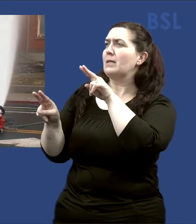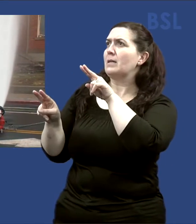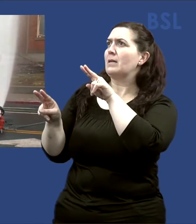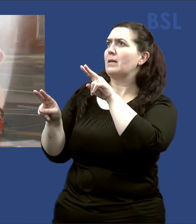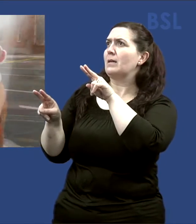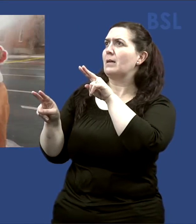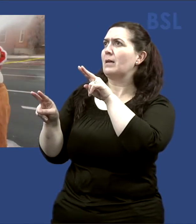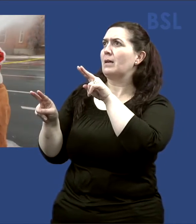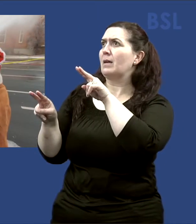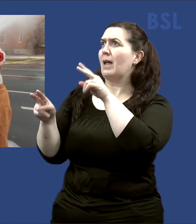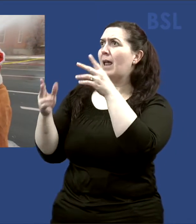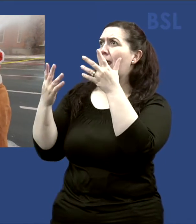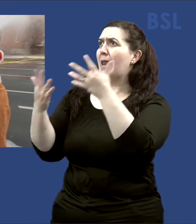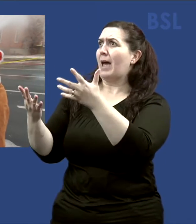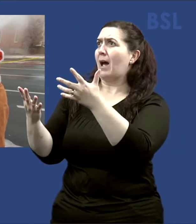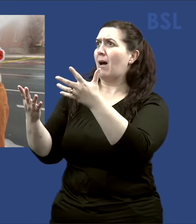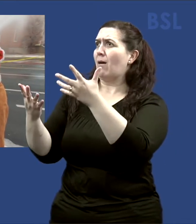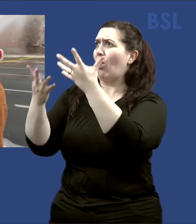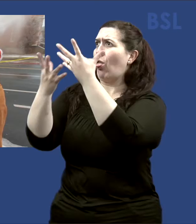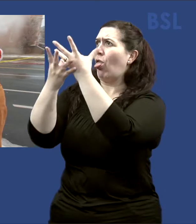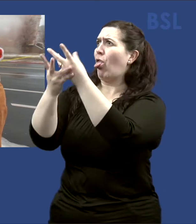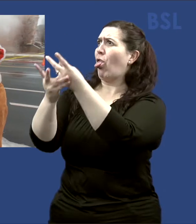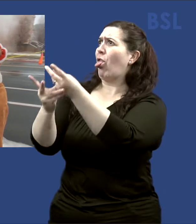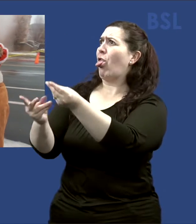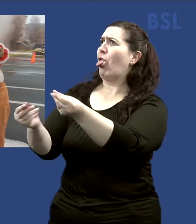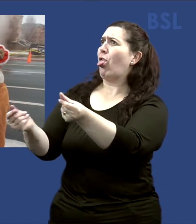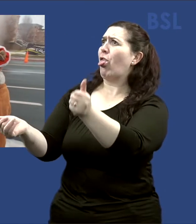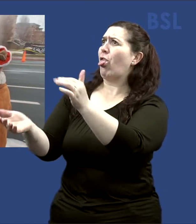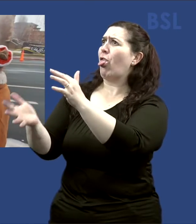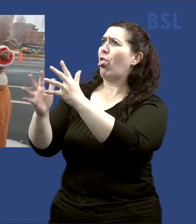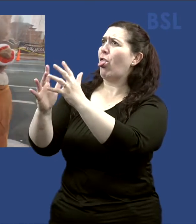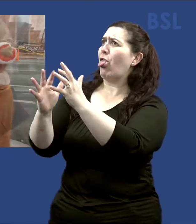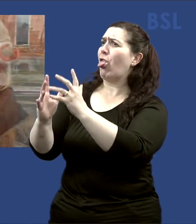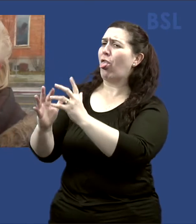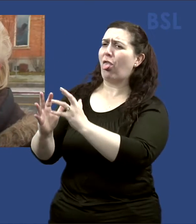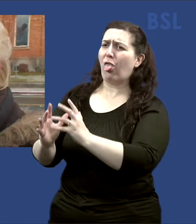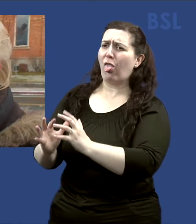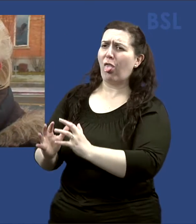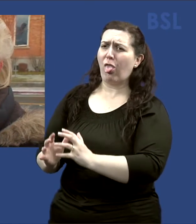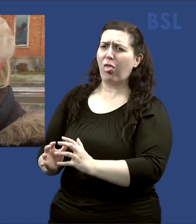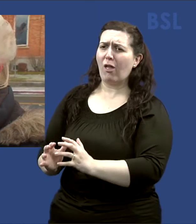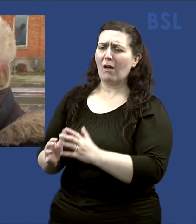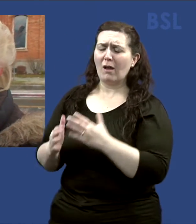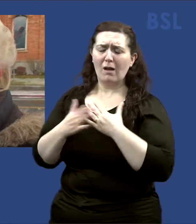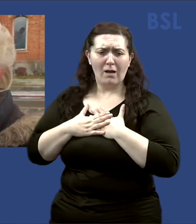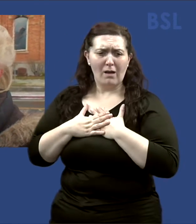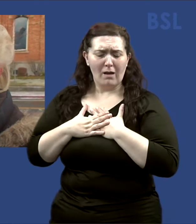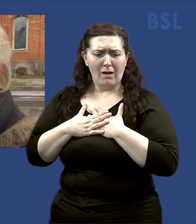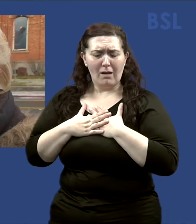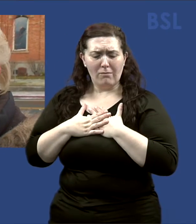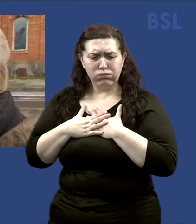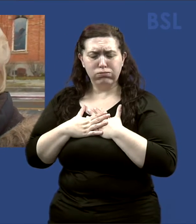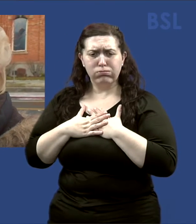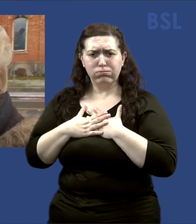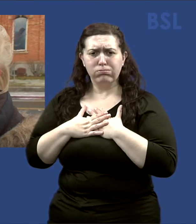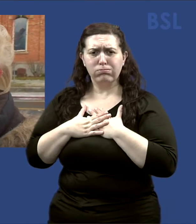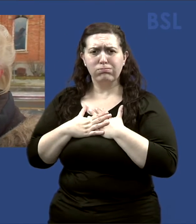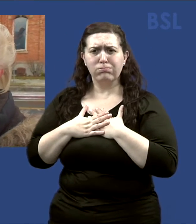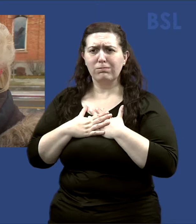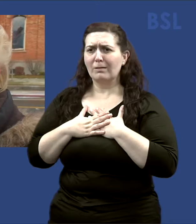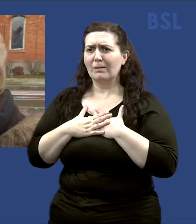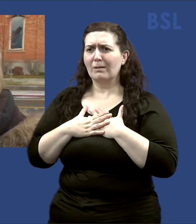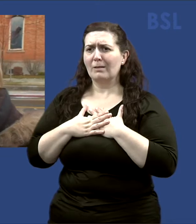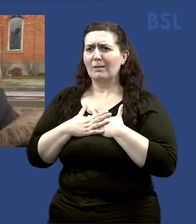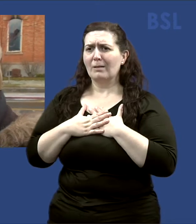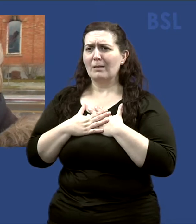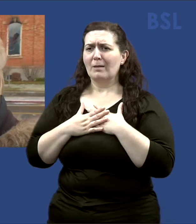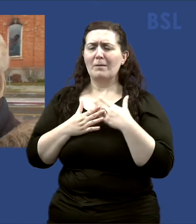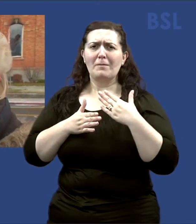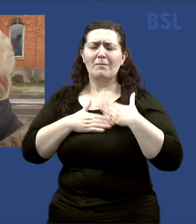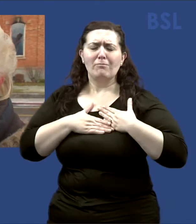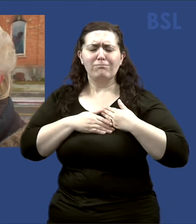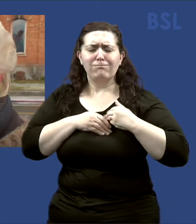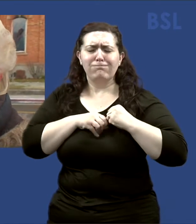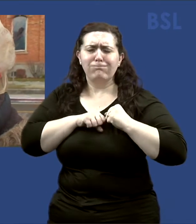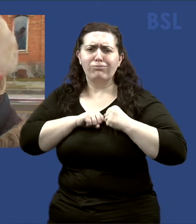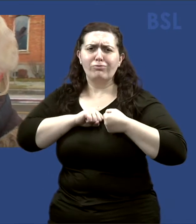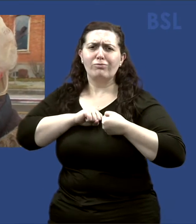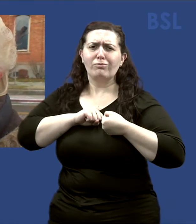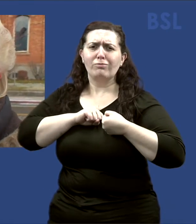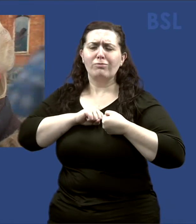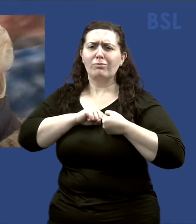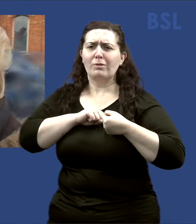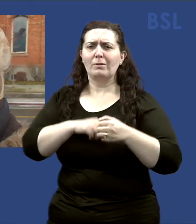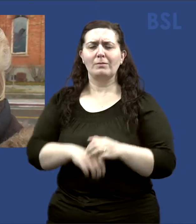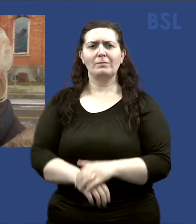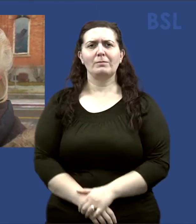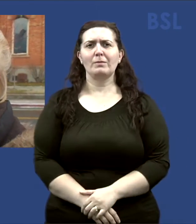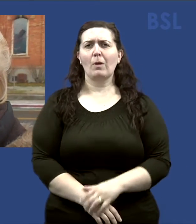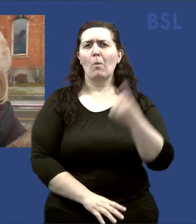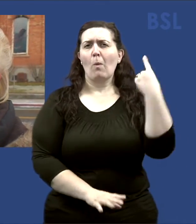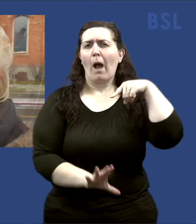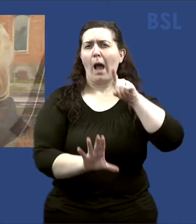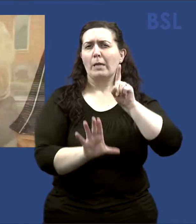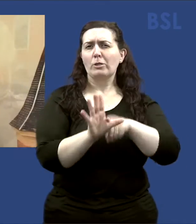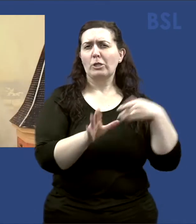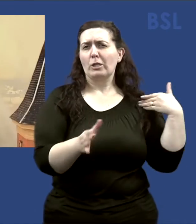"To see it now - gone! It just, it just tears at my heart."